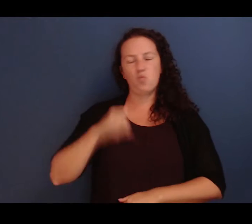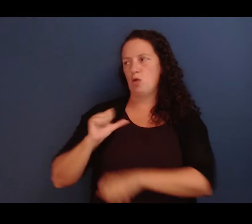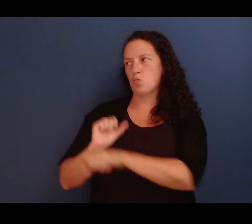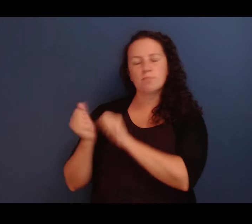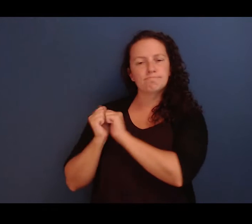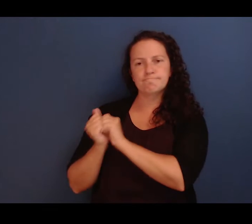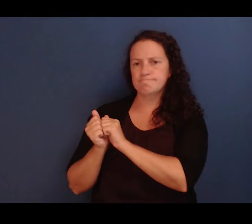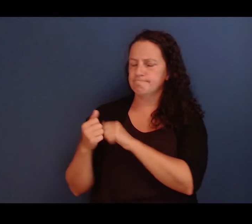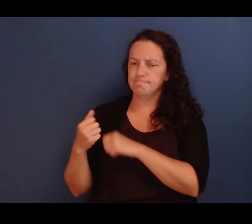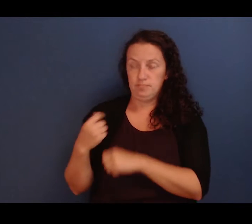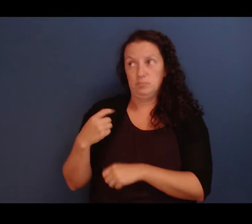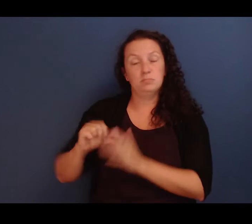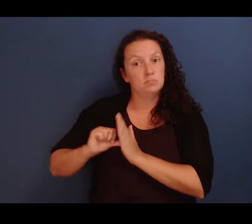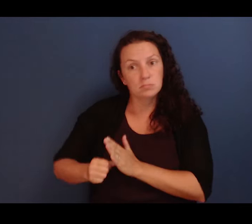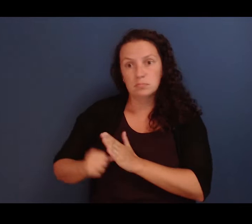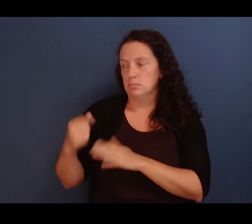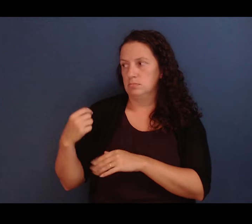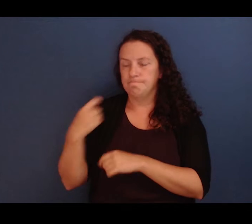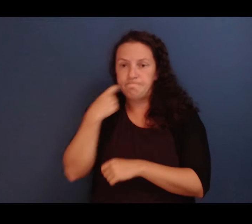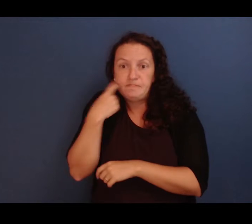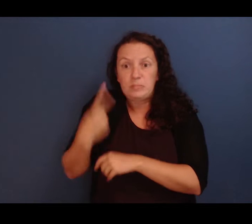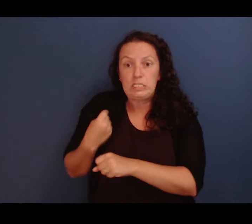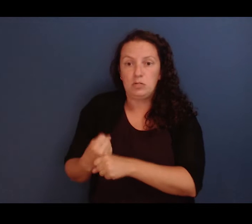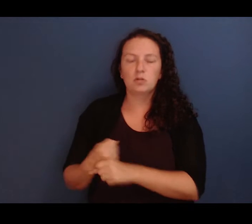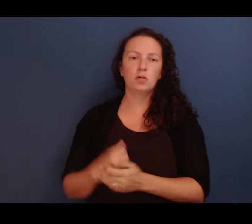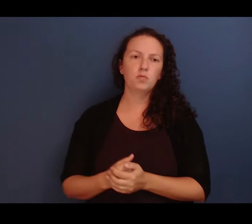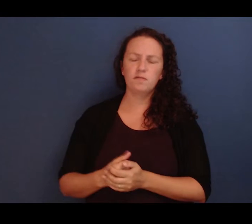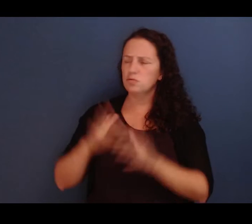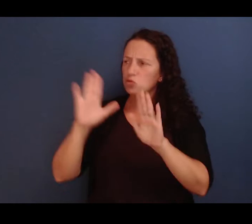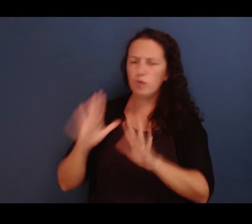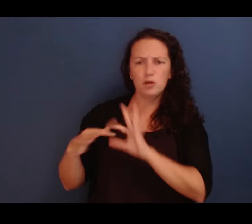especially this past year. We’ve had a great working relationship, a strong partnership.